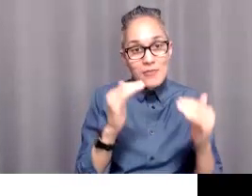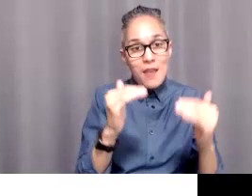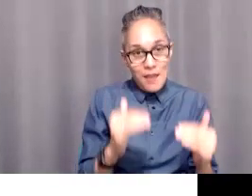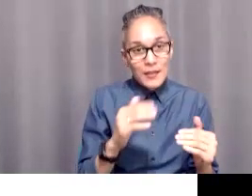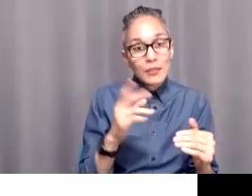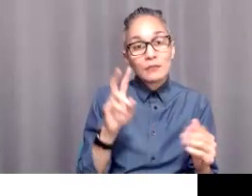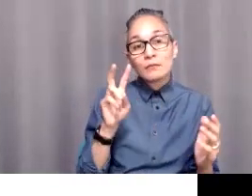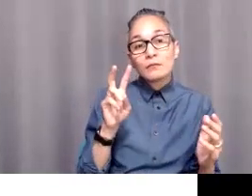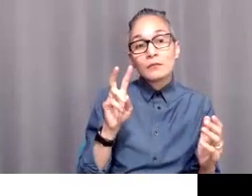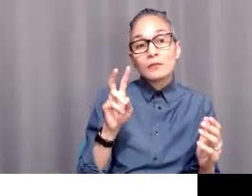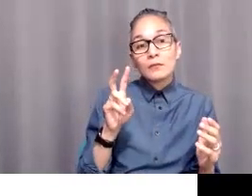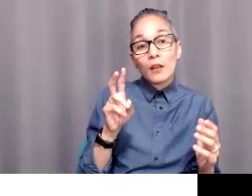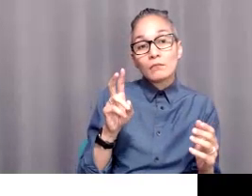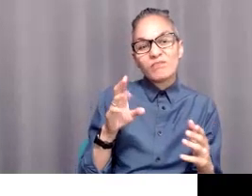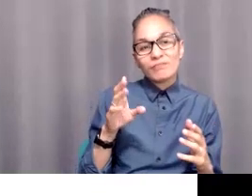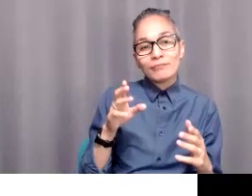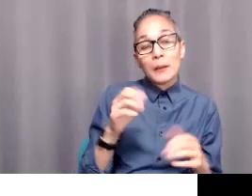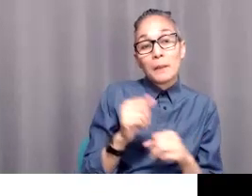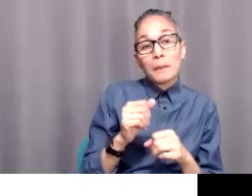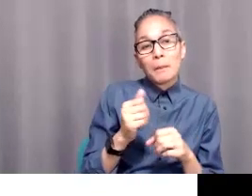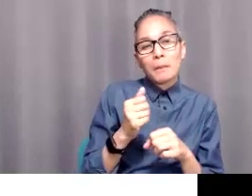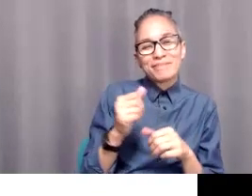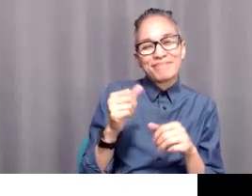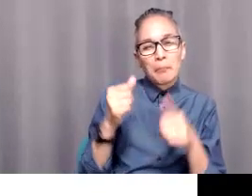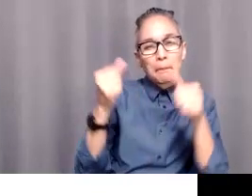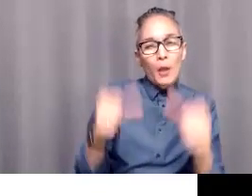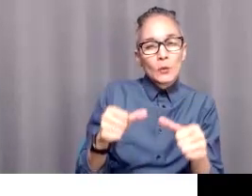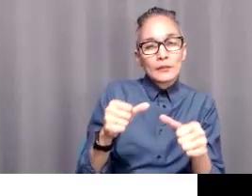later in the week, and she makes a post, there.